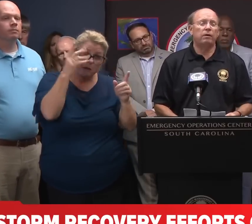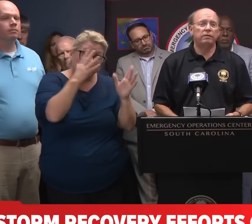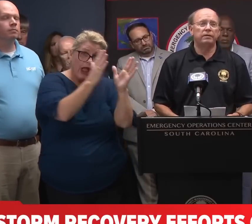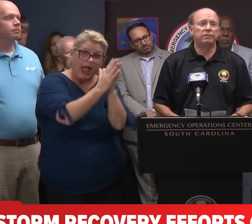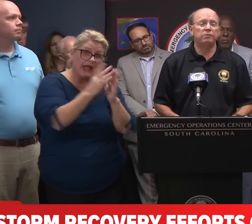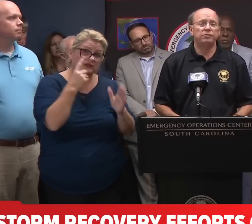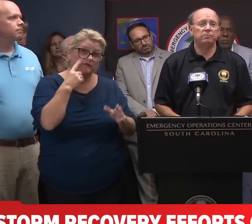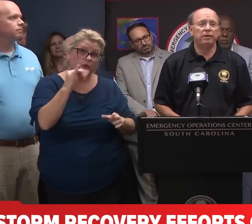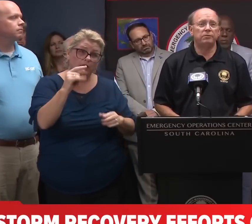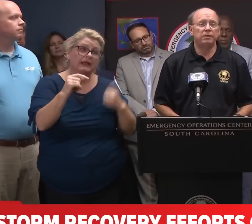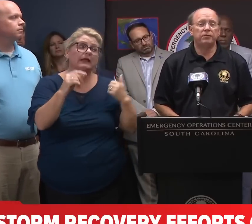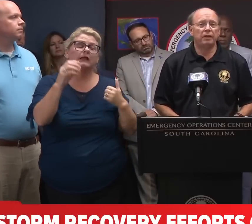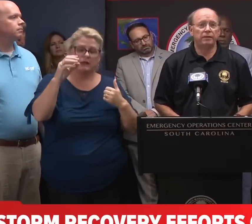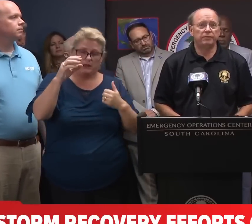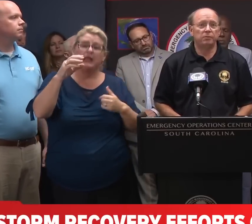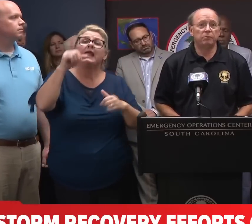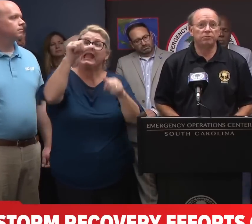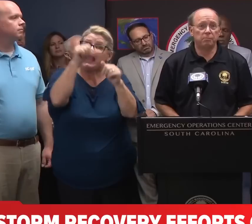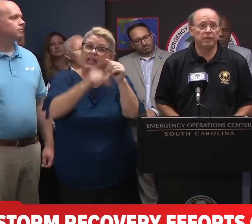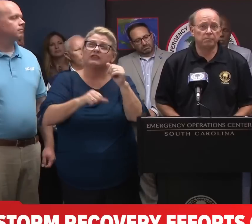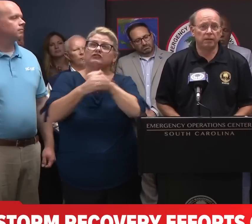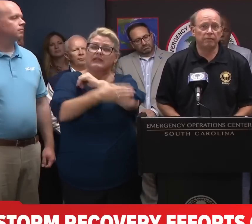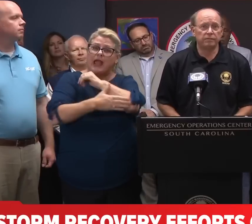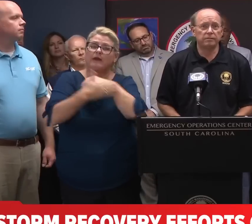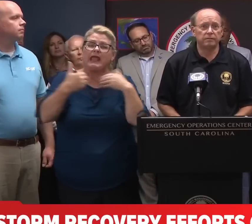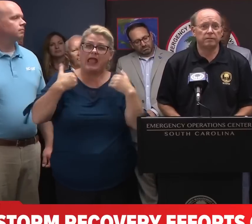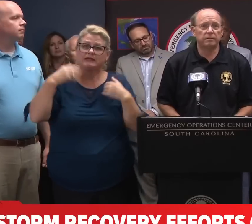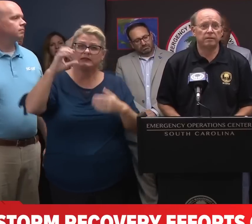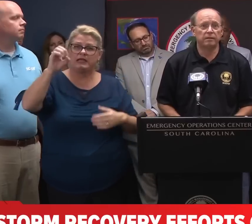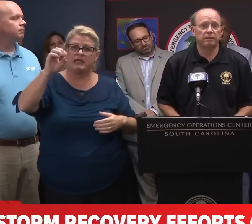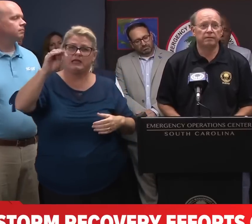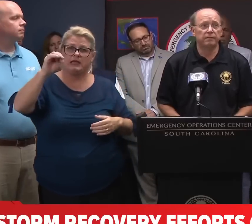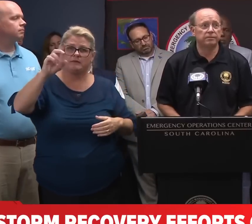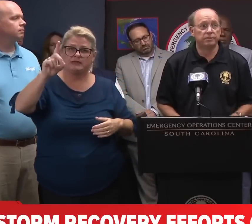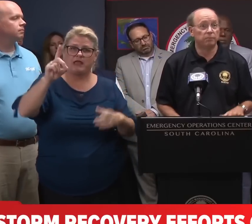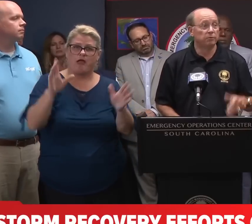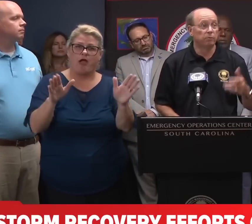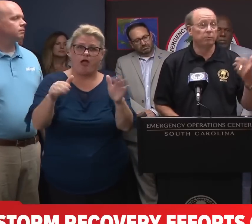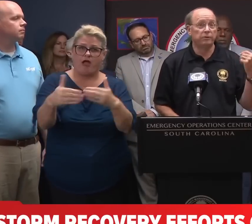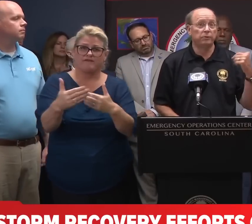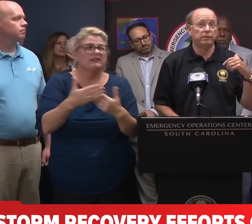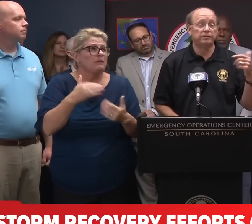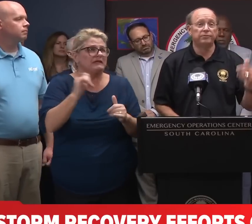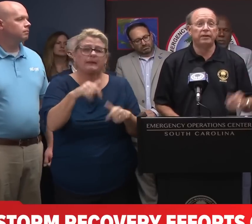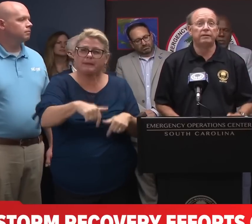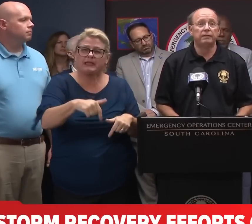Well, the emergency manage, each county has an emergency management office that does what we do here to say